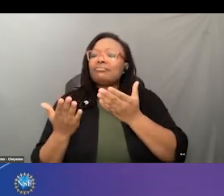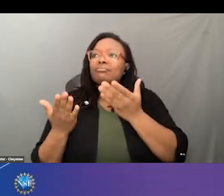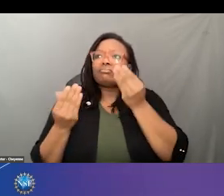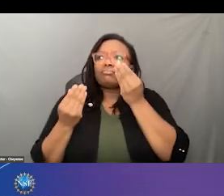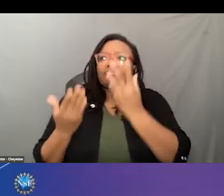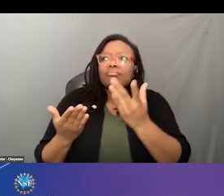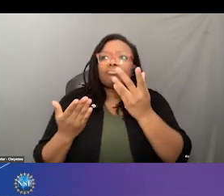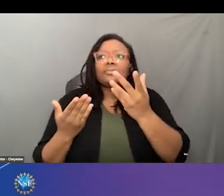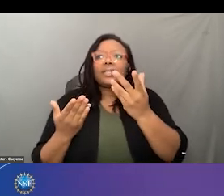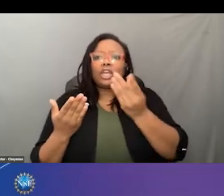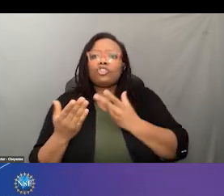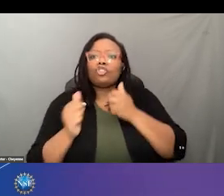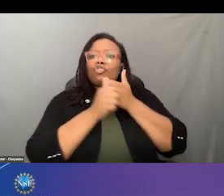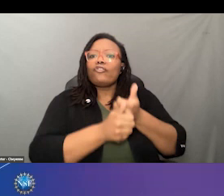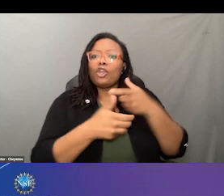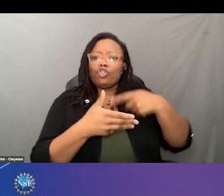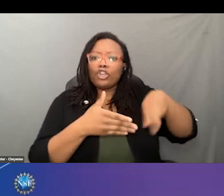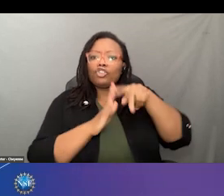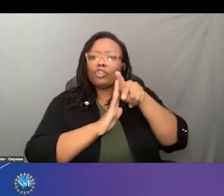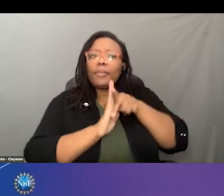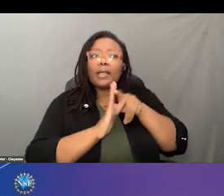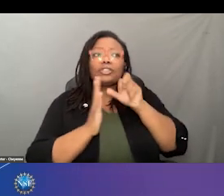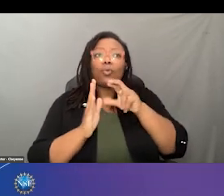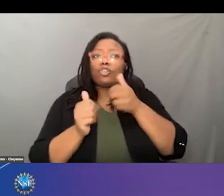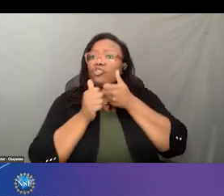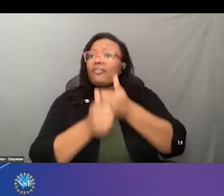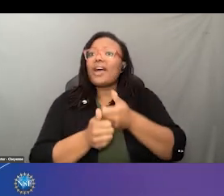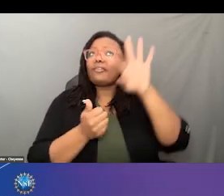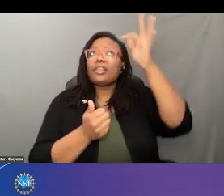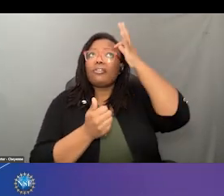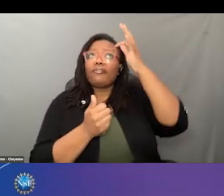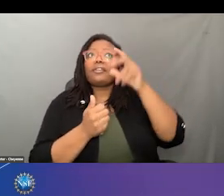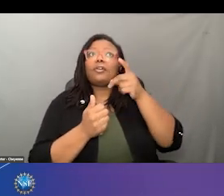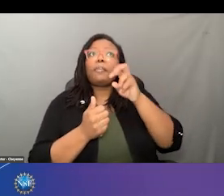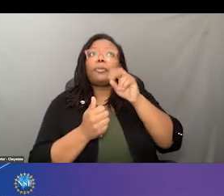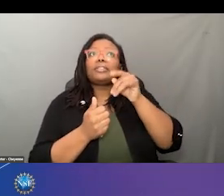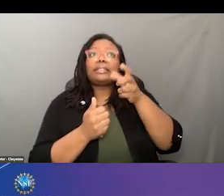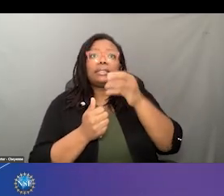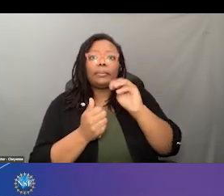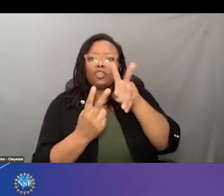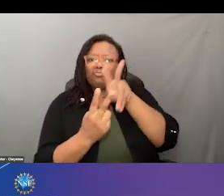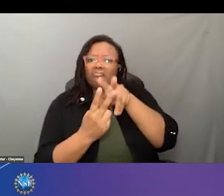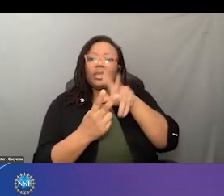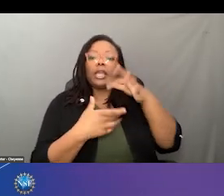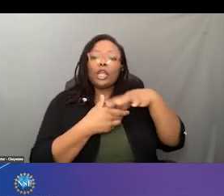that you are following your internal policy or that you are following the federal per diem. You can do either one.